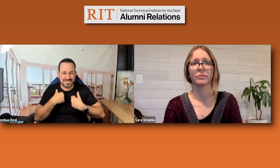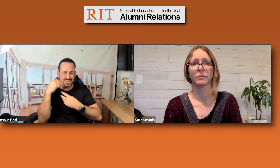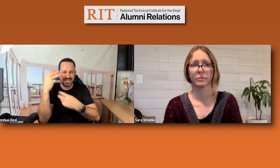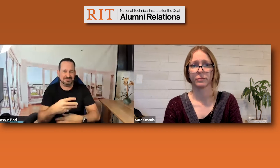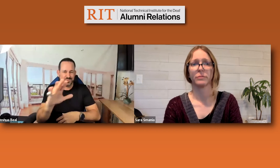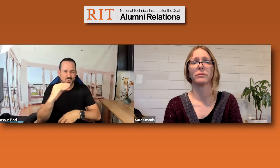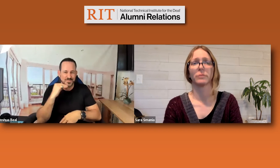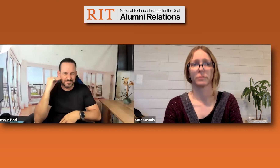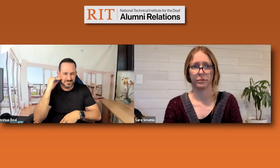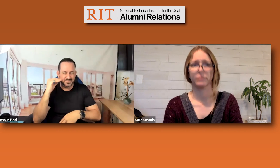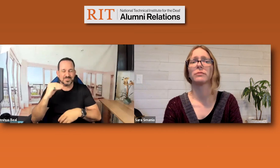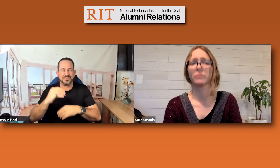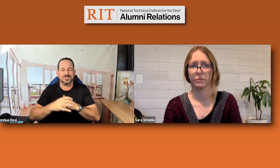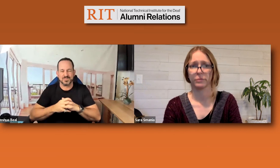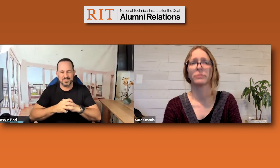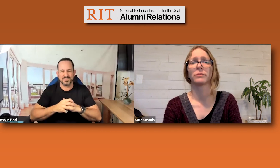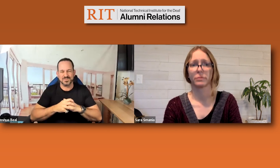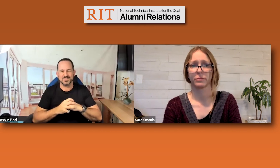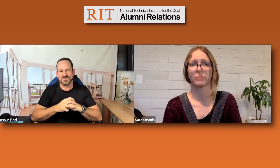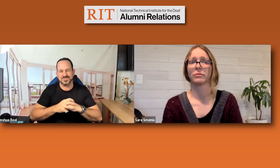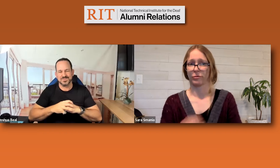and see what those county and school taxes would be.